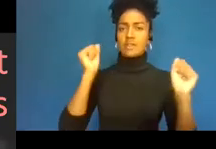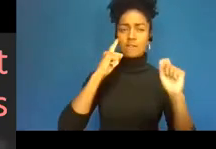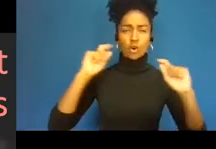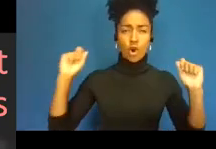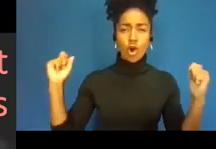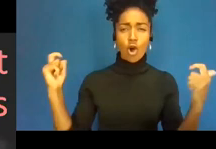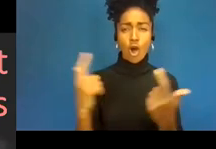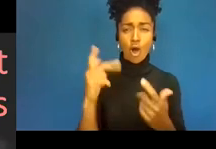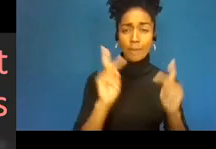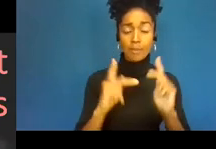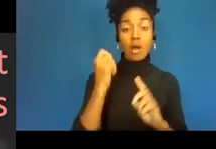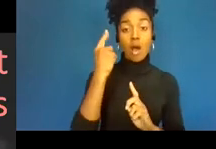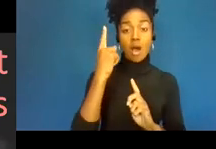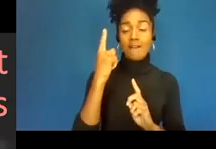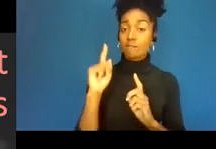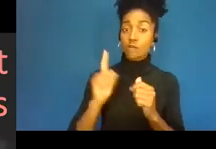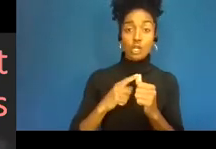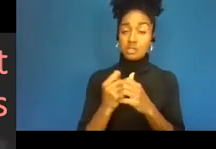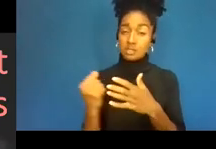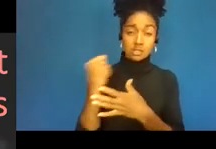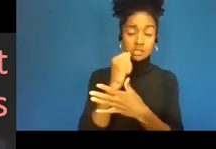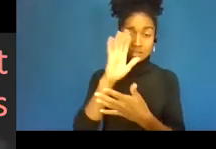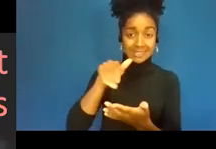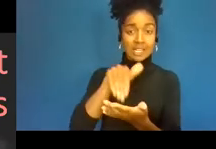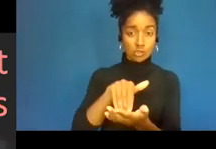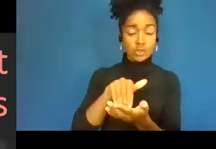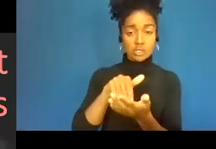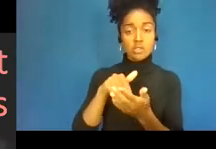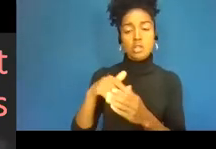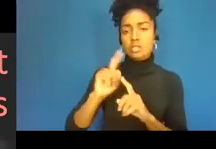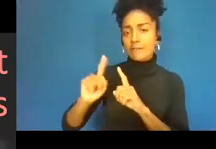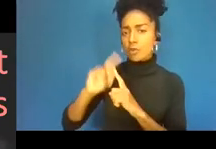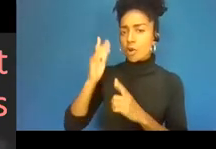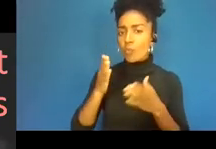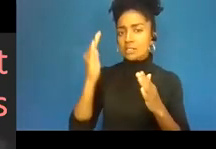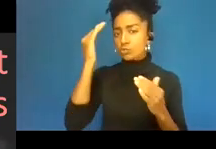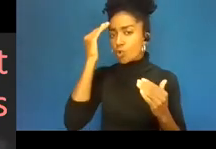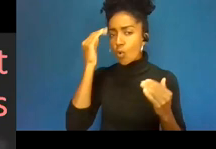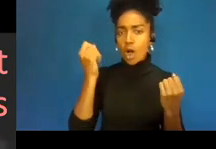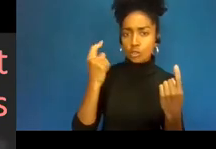it centers the epistemologies, the ways of knowing and understanding, of Black women.